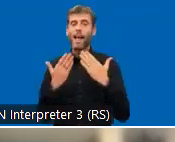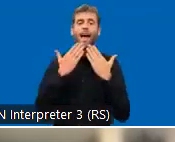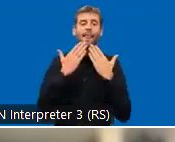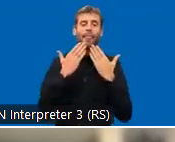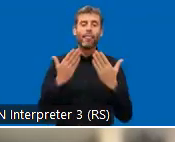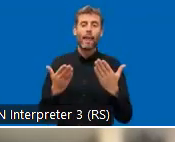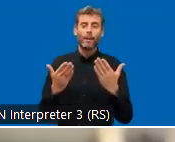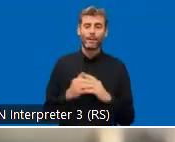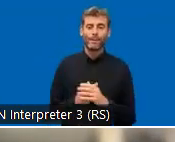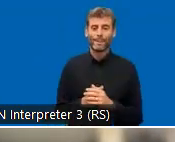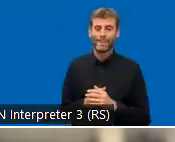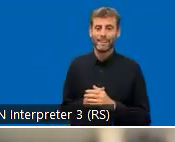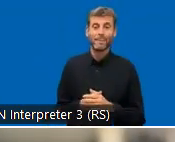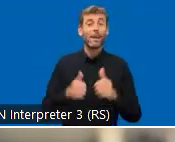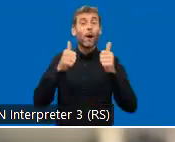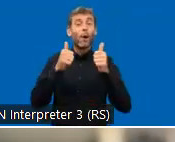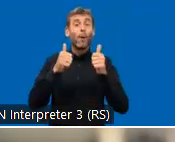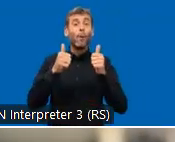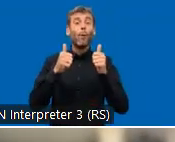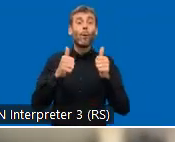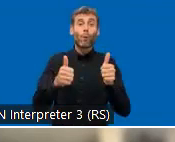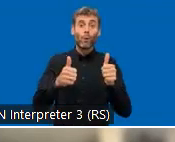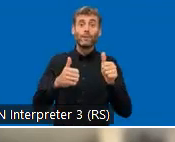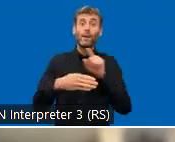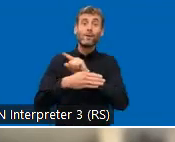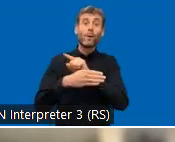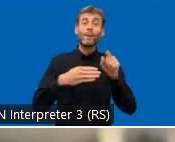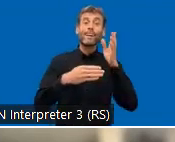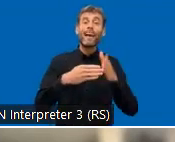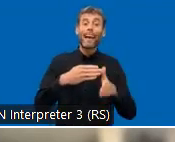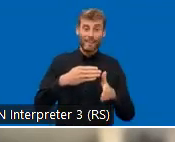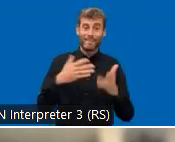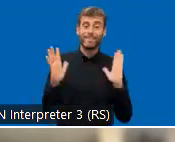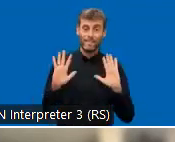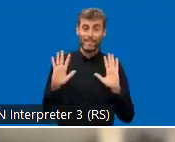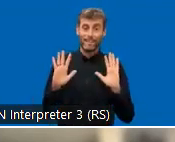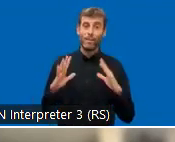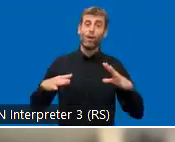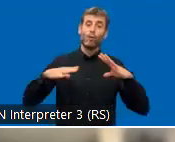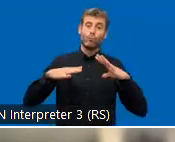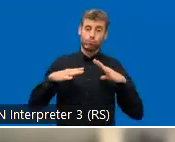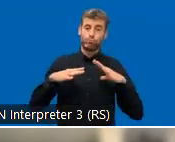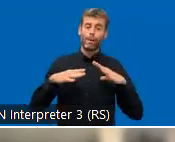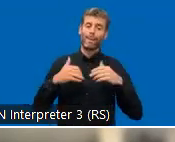a great weekend. Thank you so much for participating in today's celebration. Thank you, Christopher and Susanna.